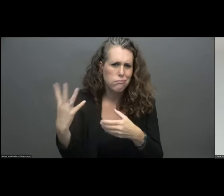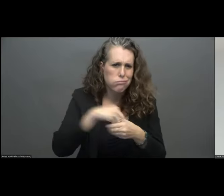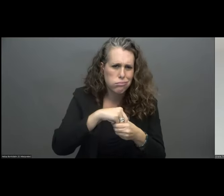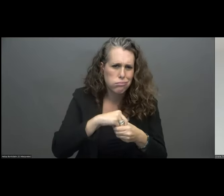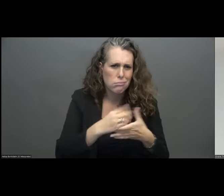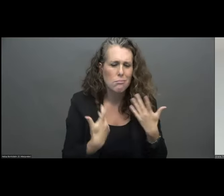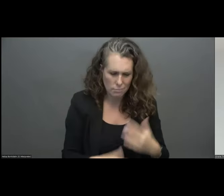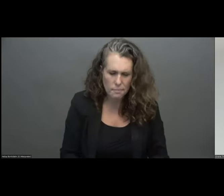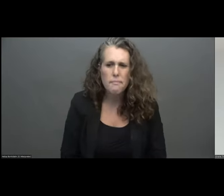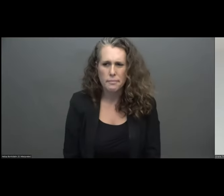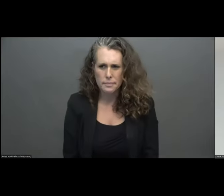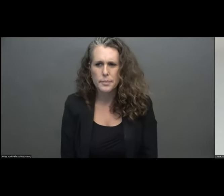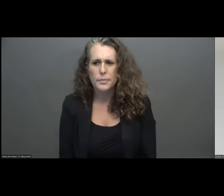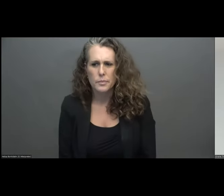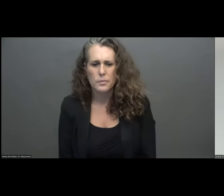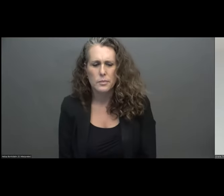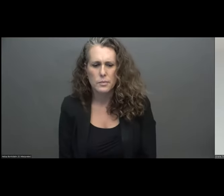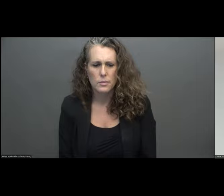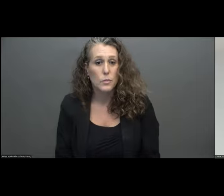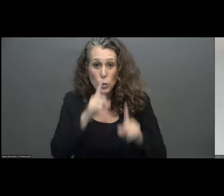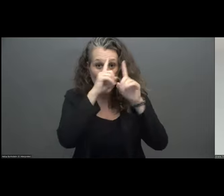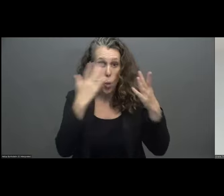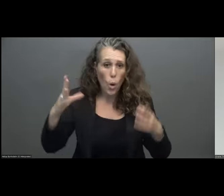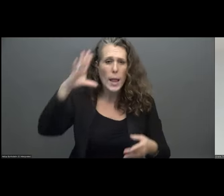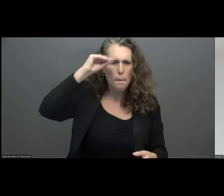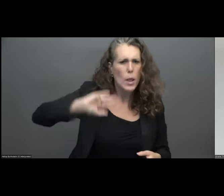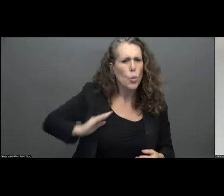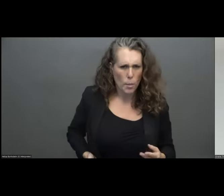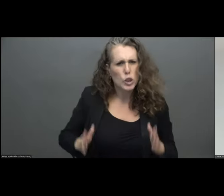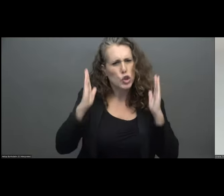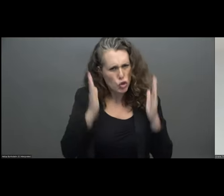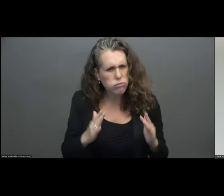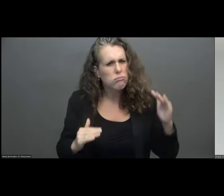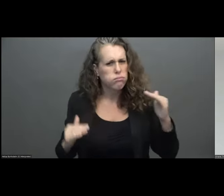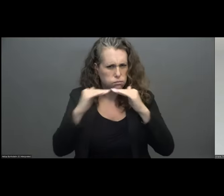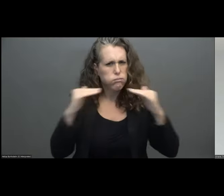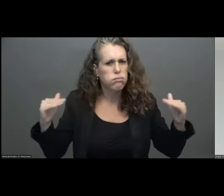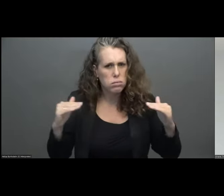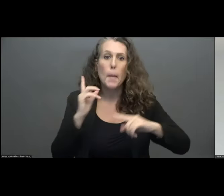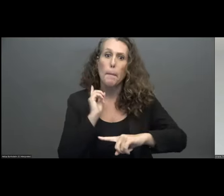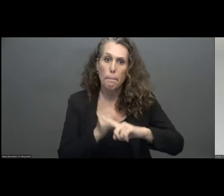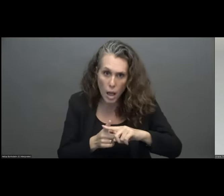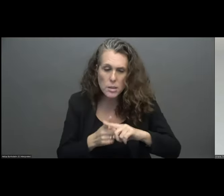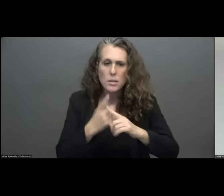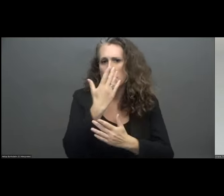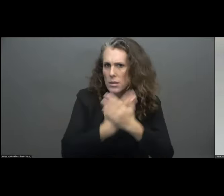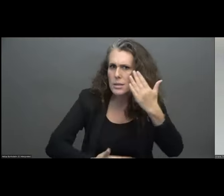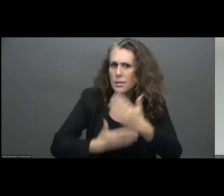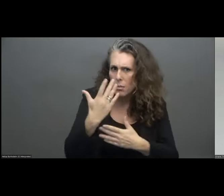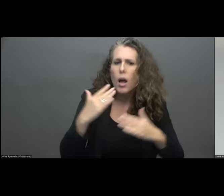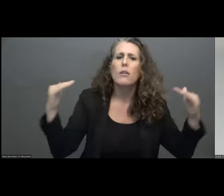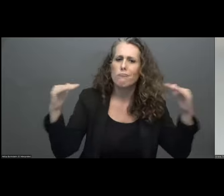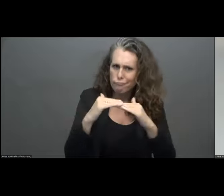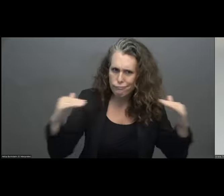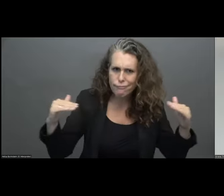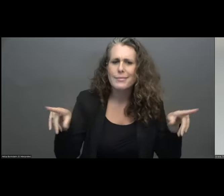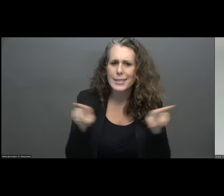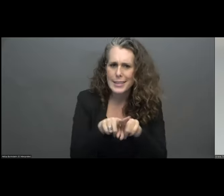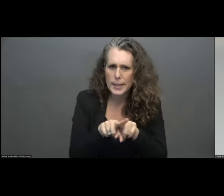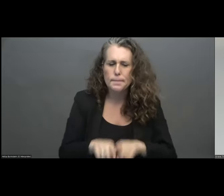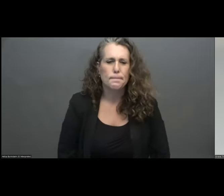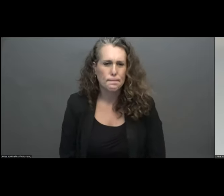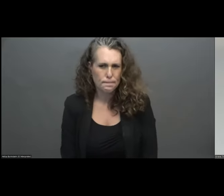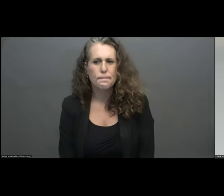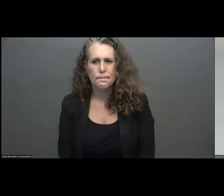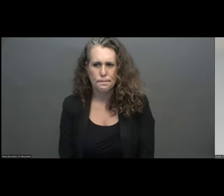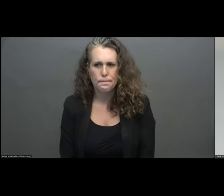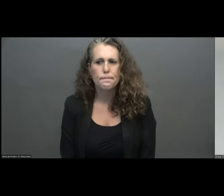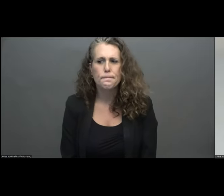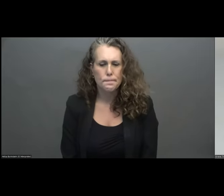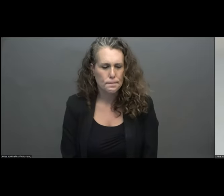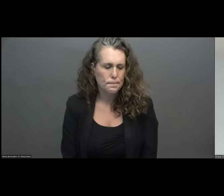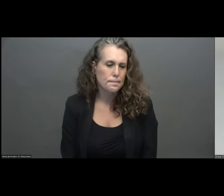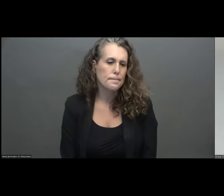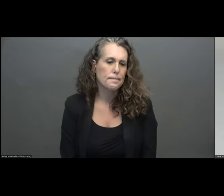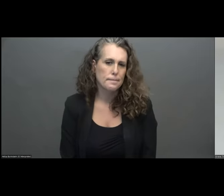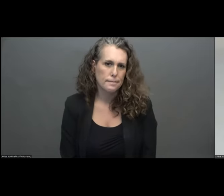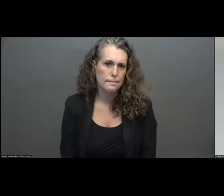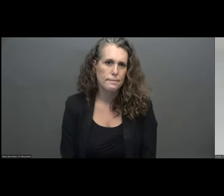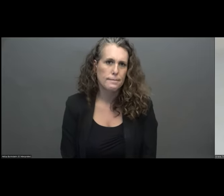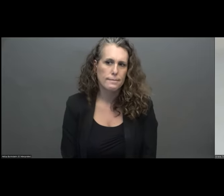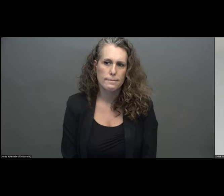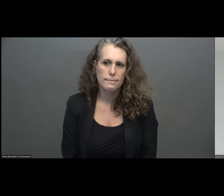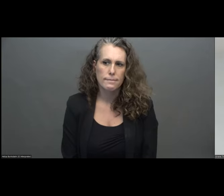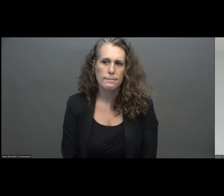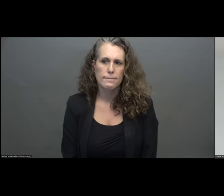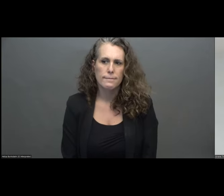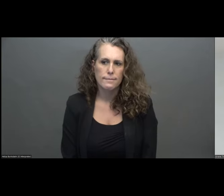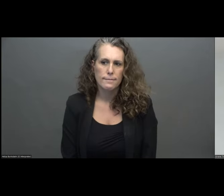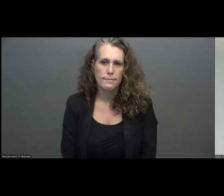person, sit on a sabbatical shown the undercover and the consequence a massive show movies